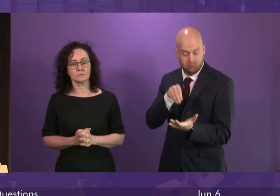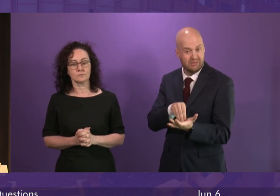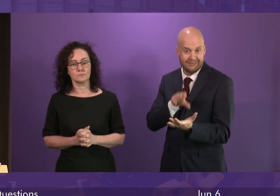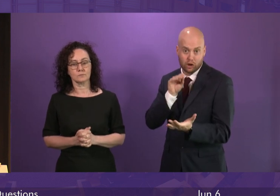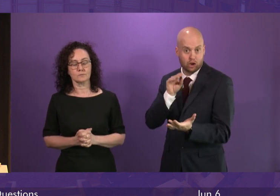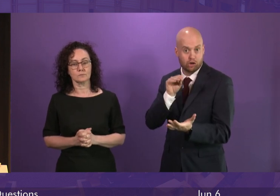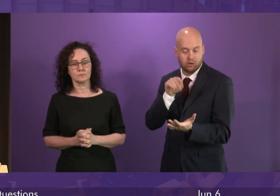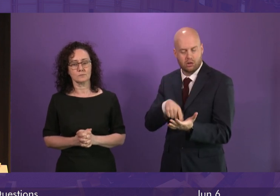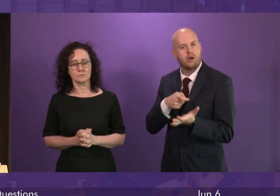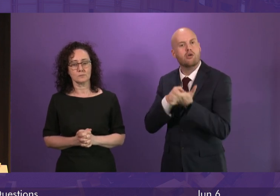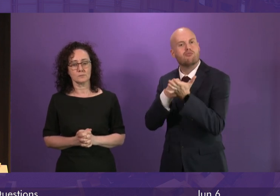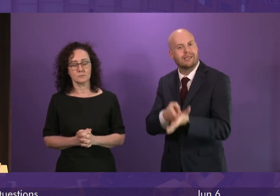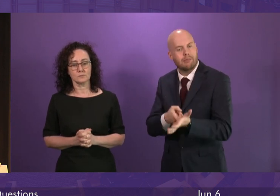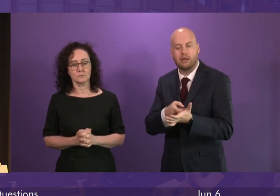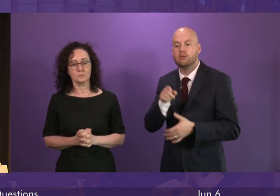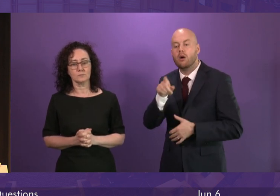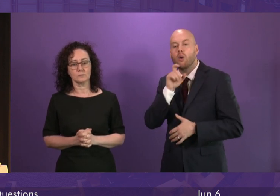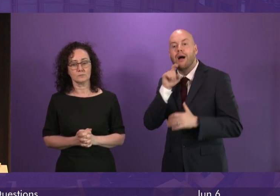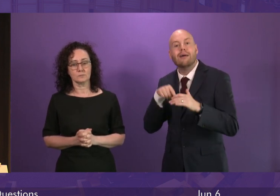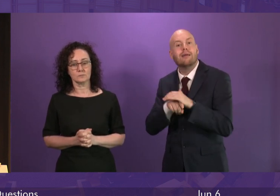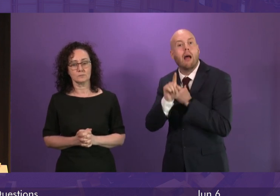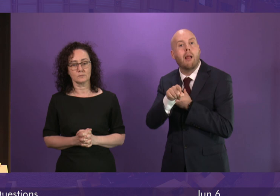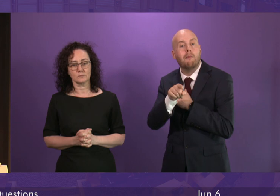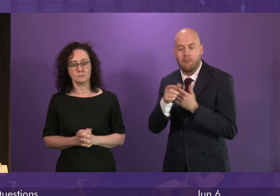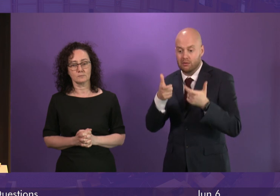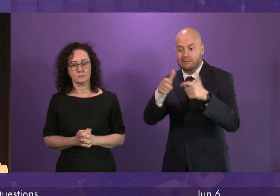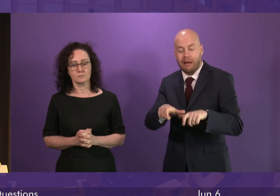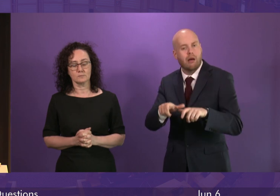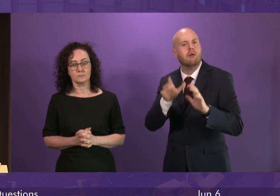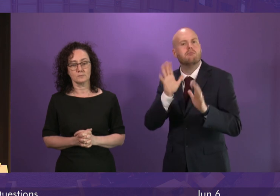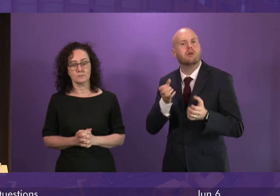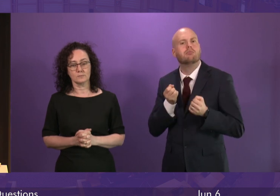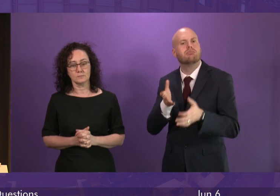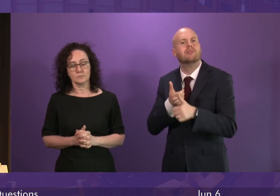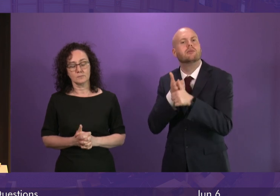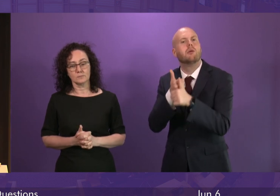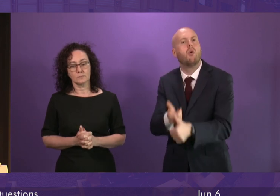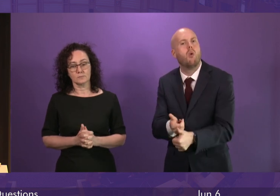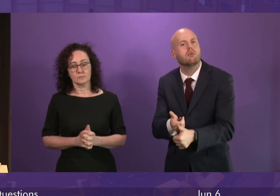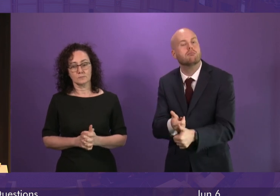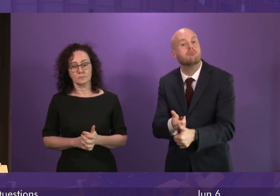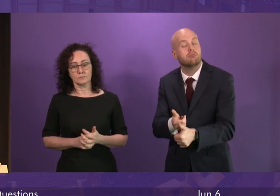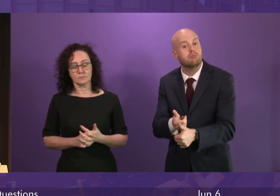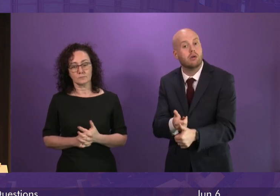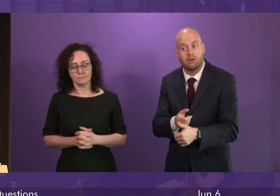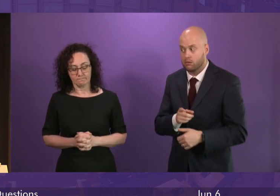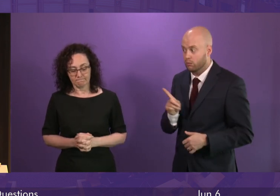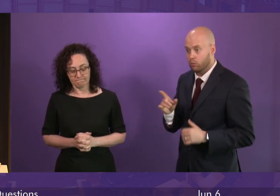that the operation of asylum support be devolved. Does the Deputy First Minister agree that